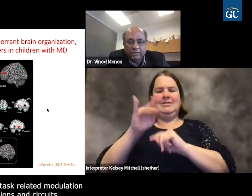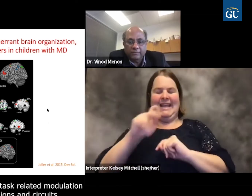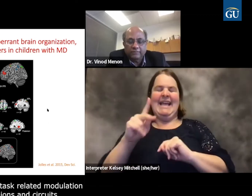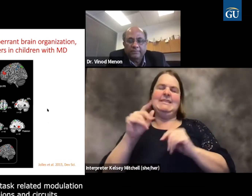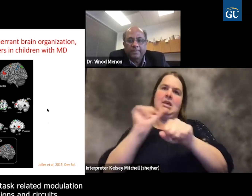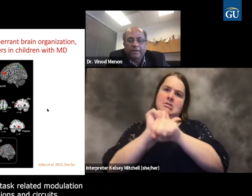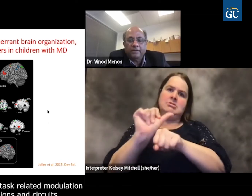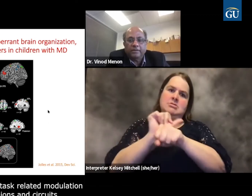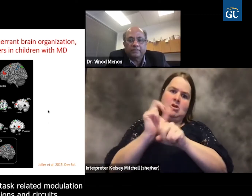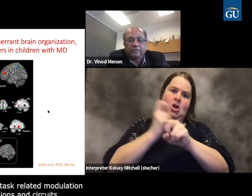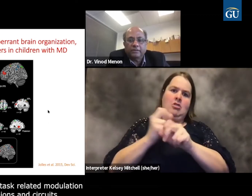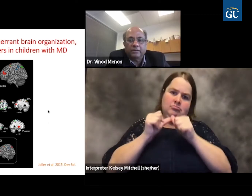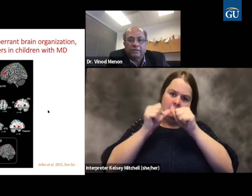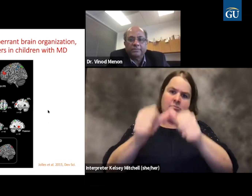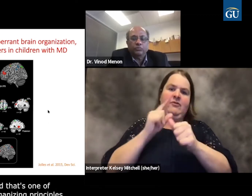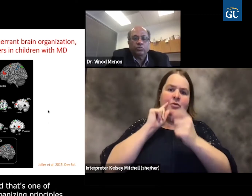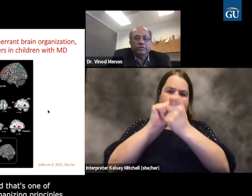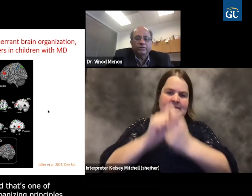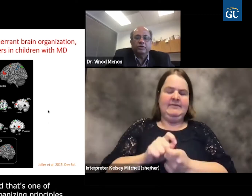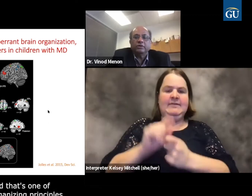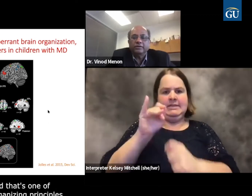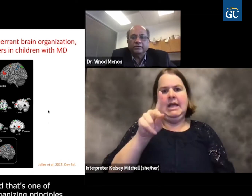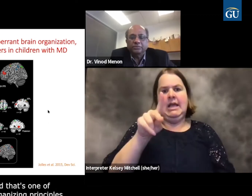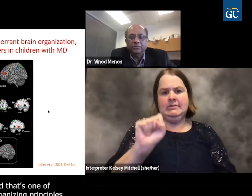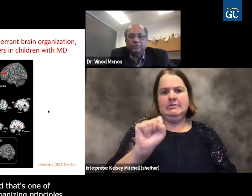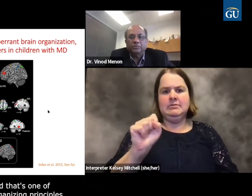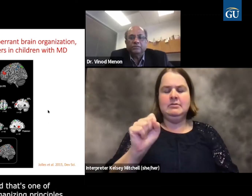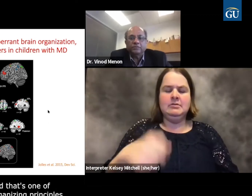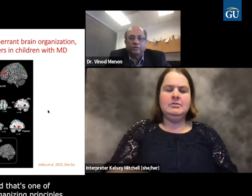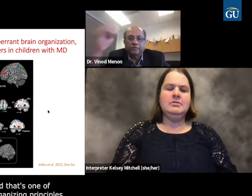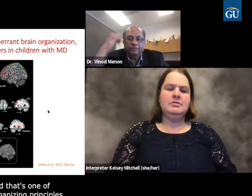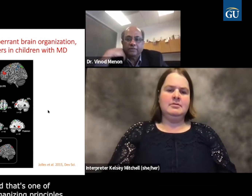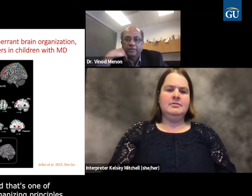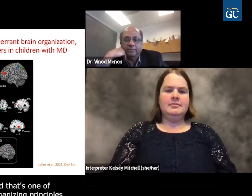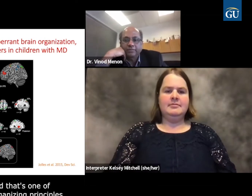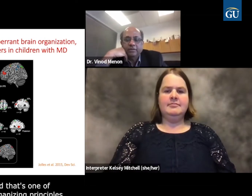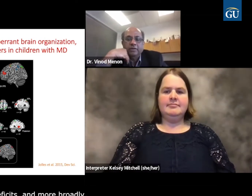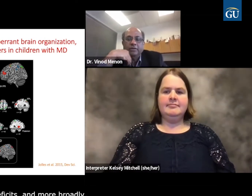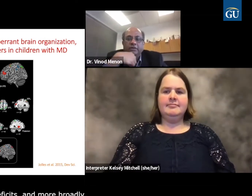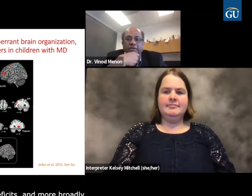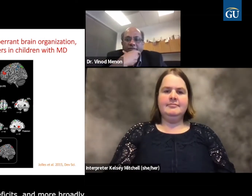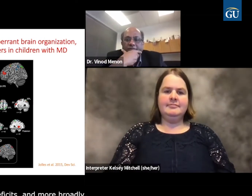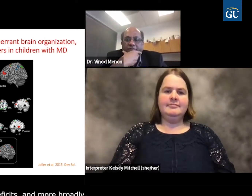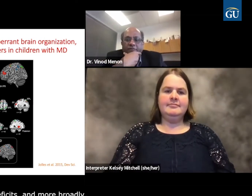regions and circuits and that's